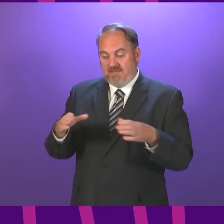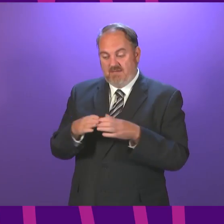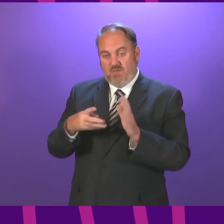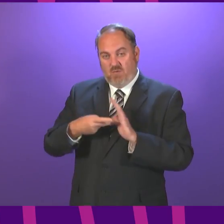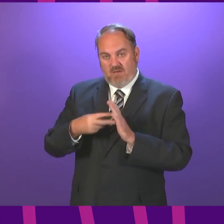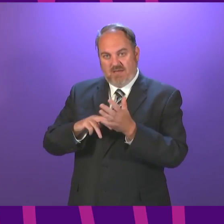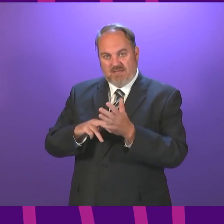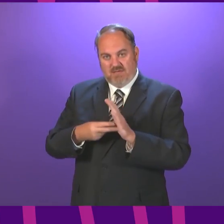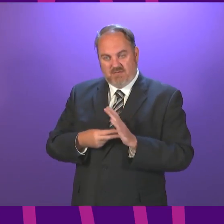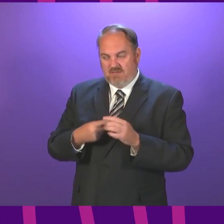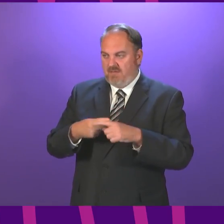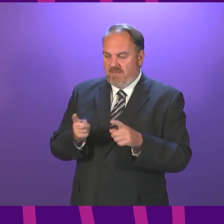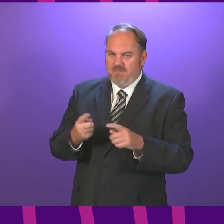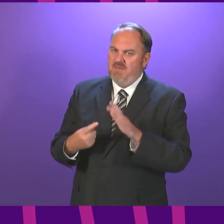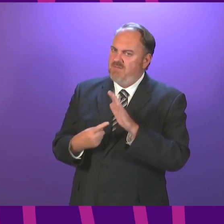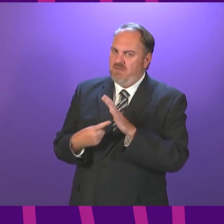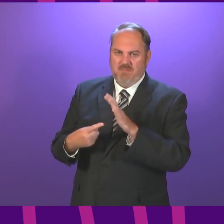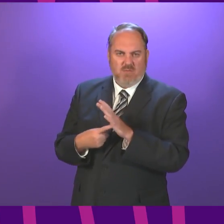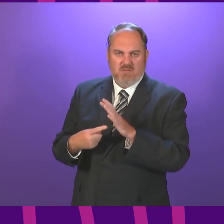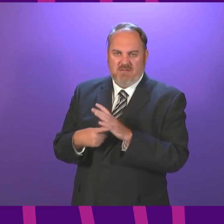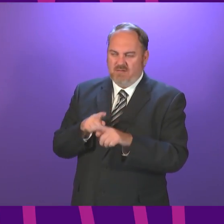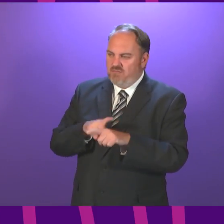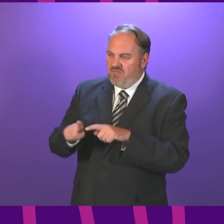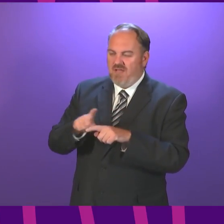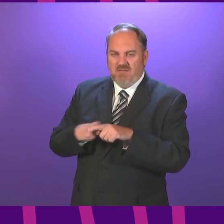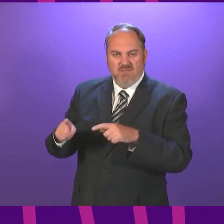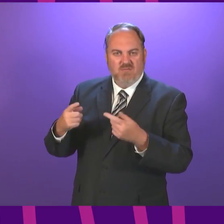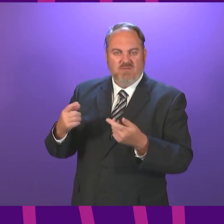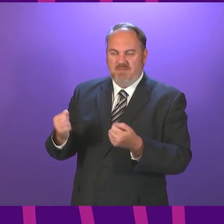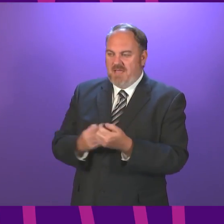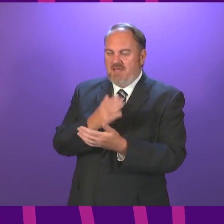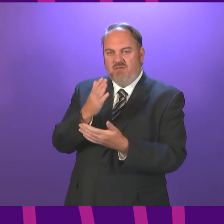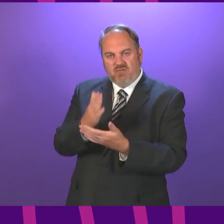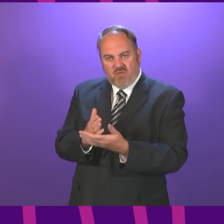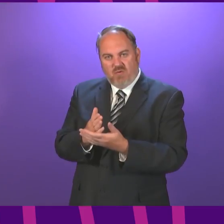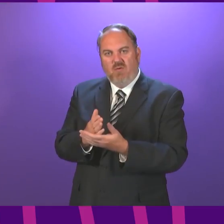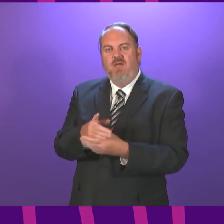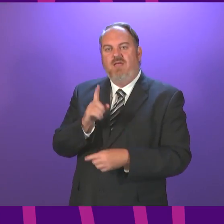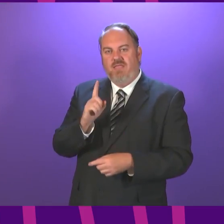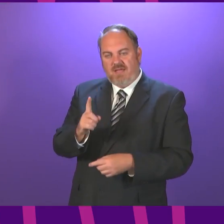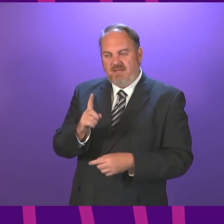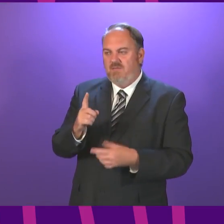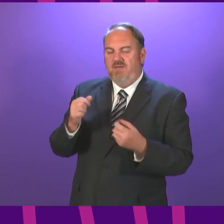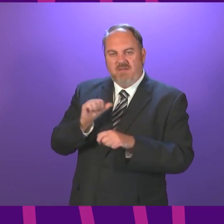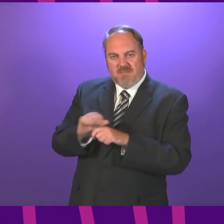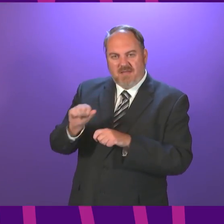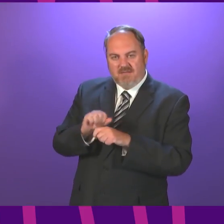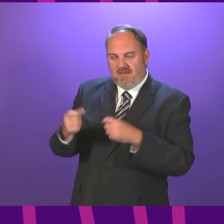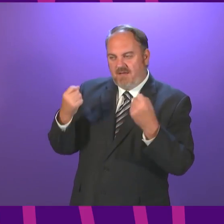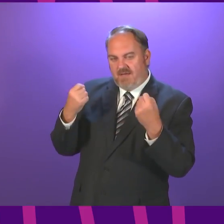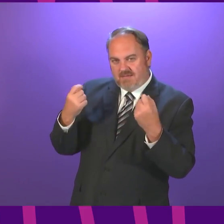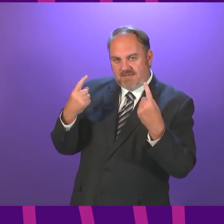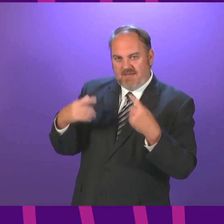important in helping to roll out more consistent practice on that. However, it is also important